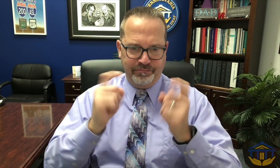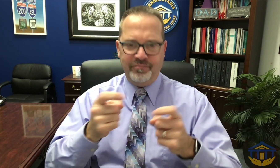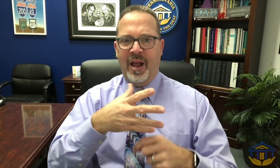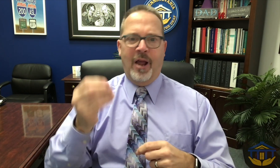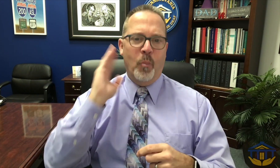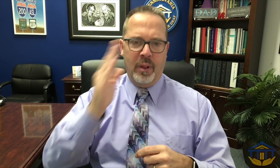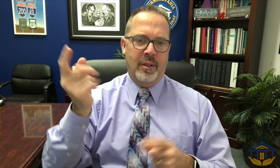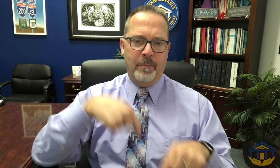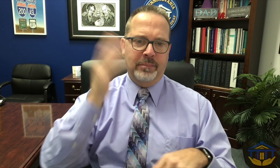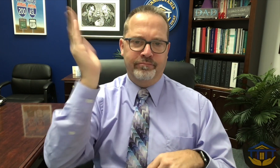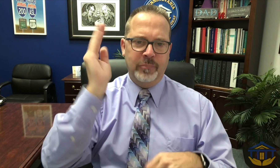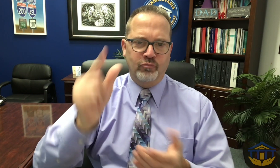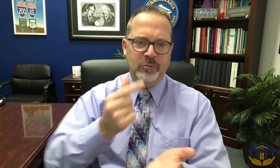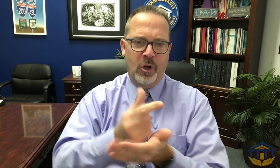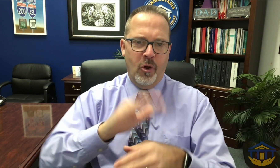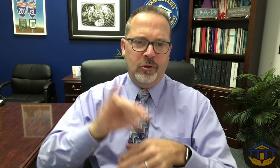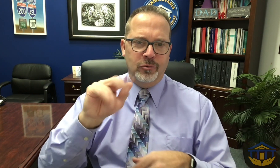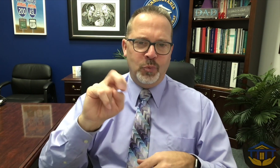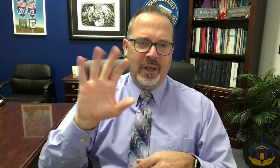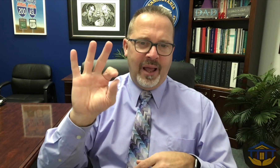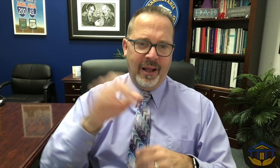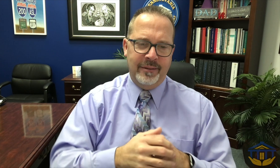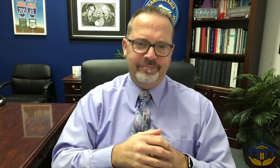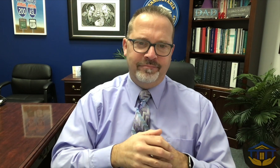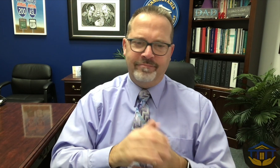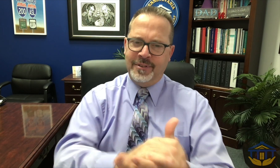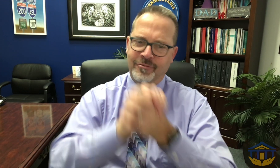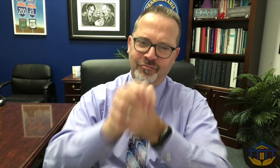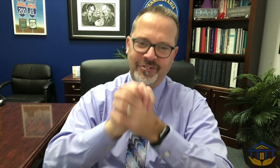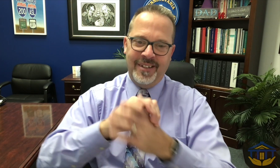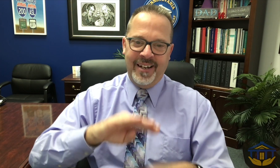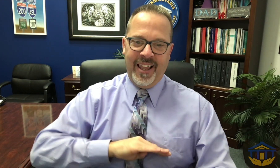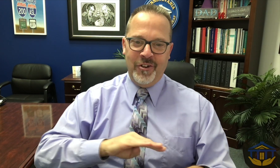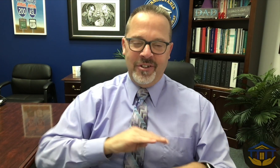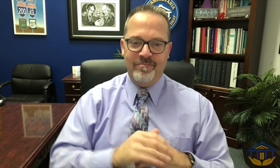and will also be our graduation speaker on June 9th. Congratulations, Claire. We